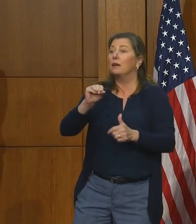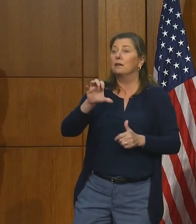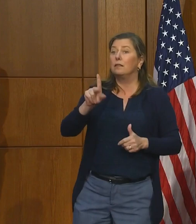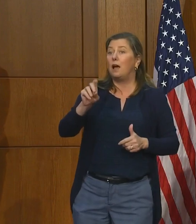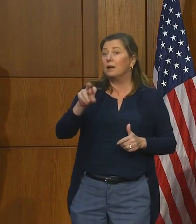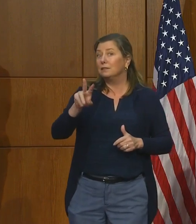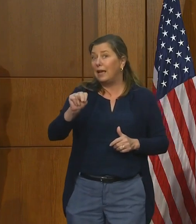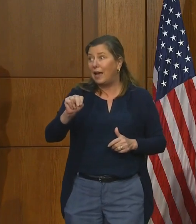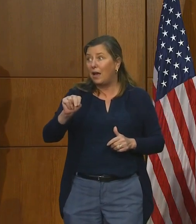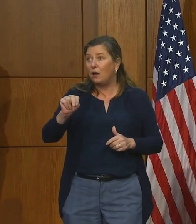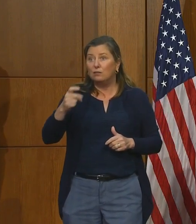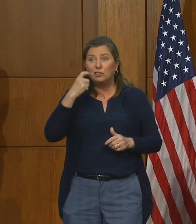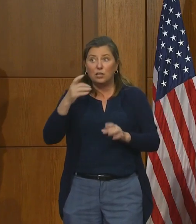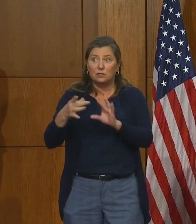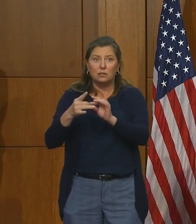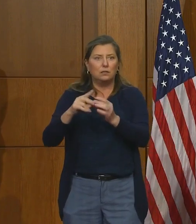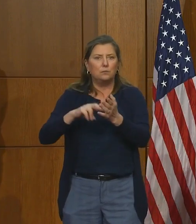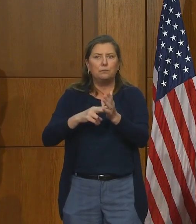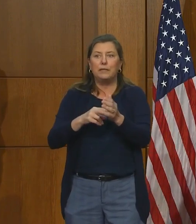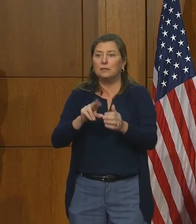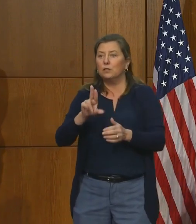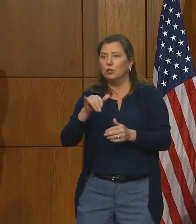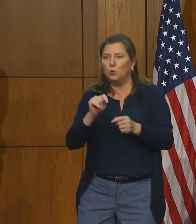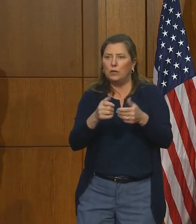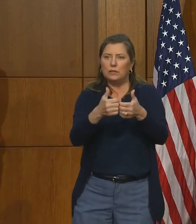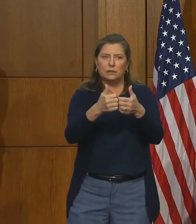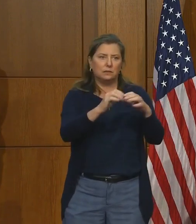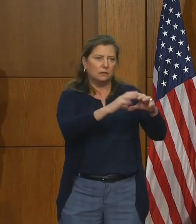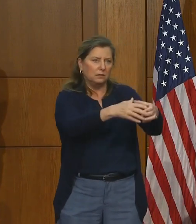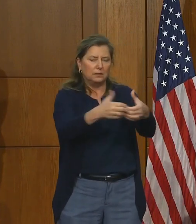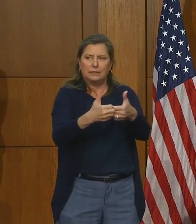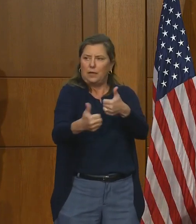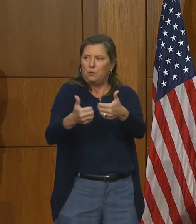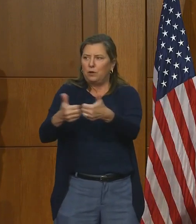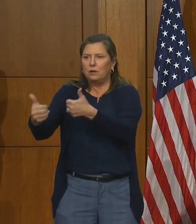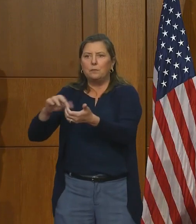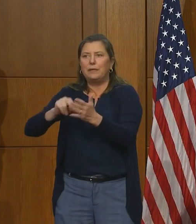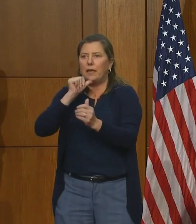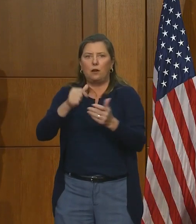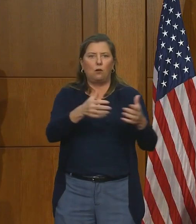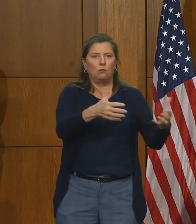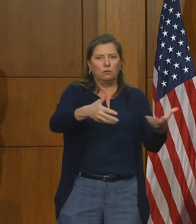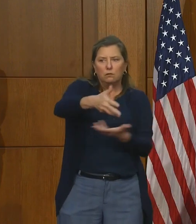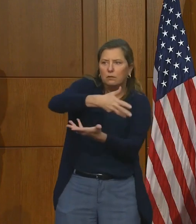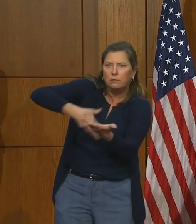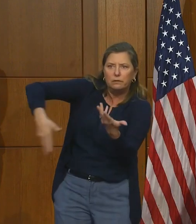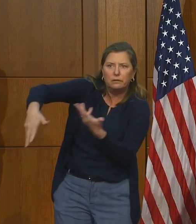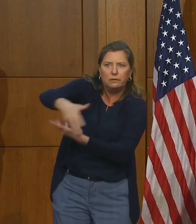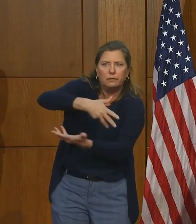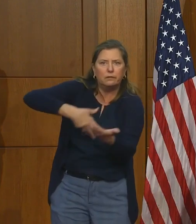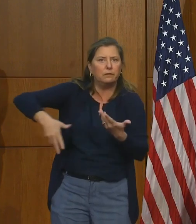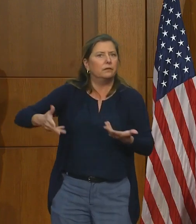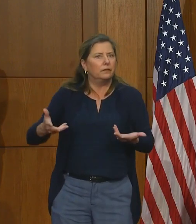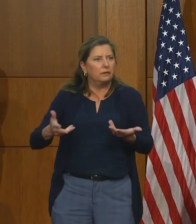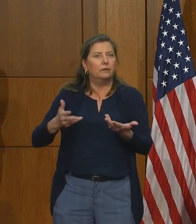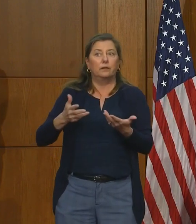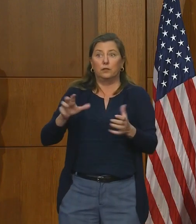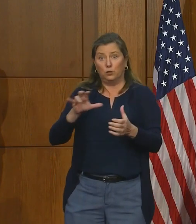RICHARD. TO ENSURE THIS. OF THEIR- THE LOT THAT WHICH YOU REF ON THE CALL ROCK ON JUST ME